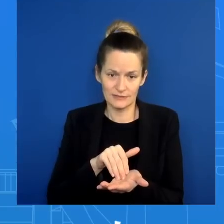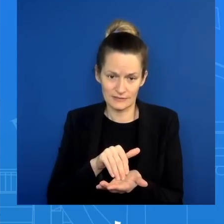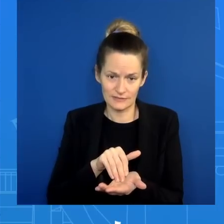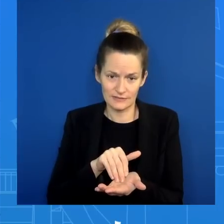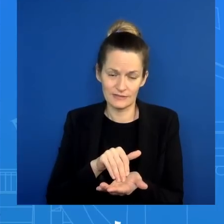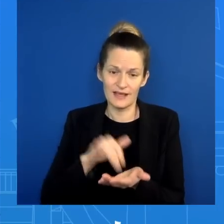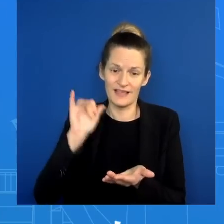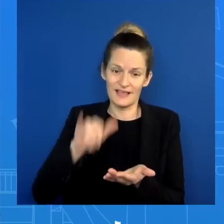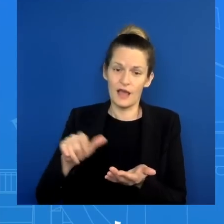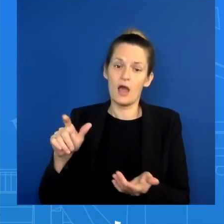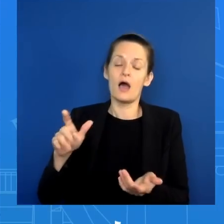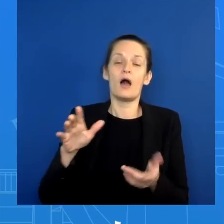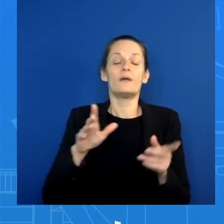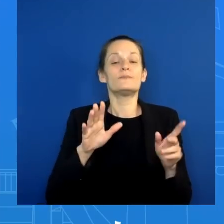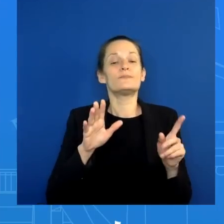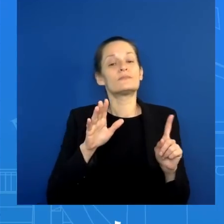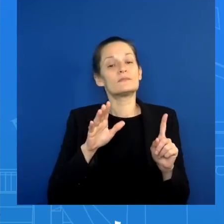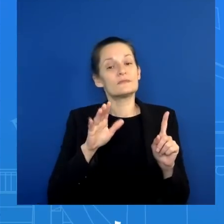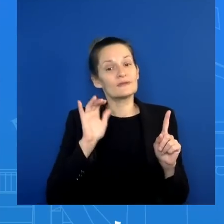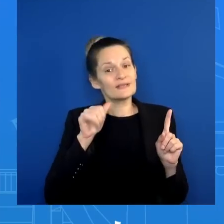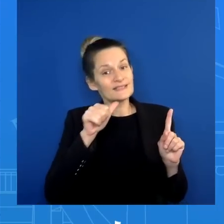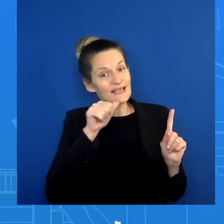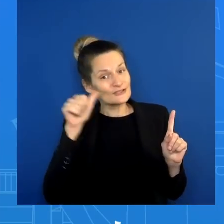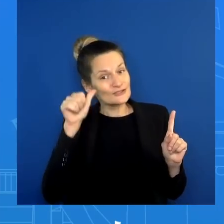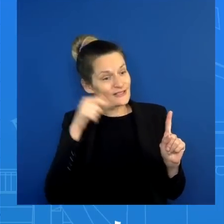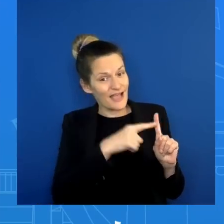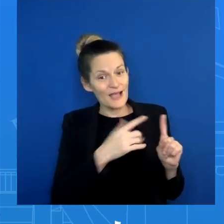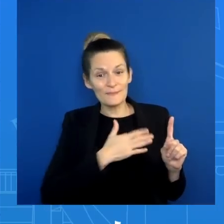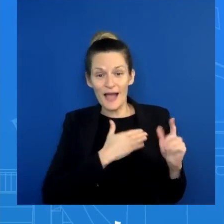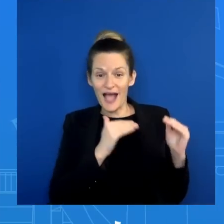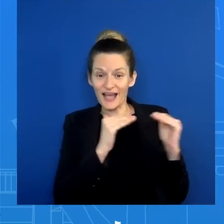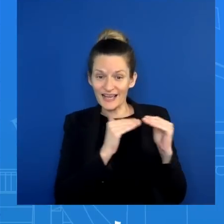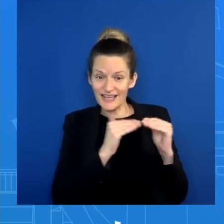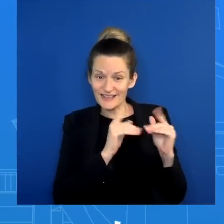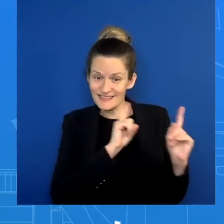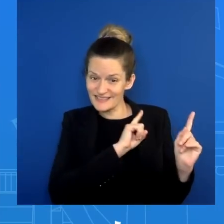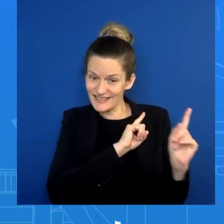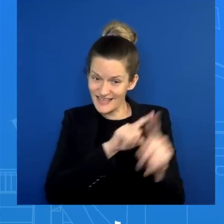then we'll have a better sense of what this is actually going to cost. But when you think about the $50 billion